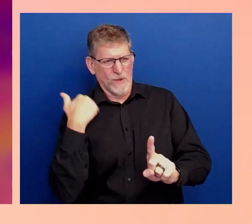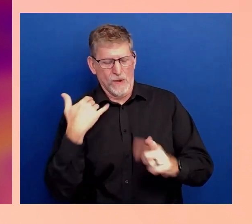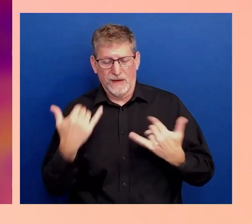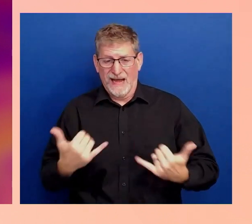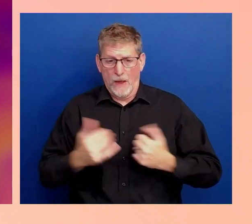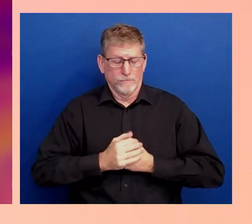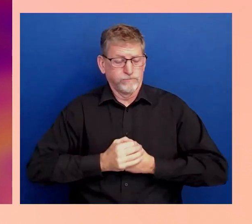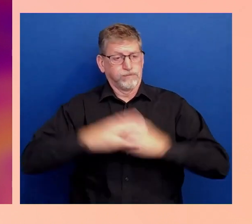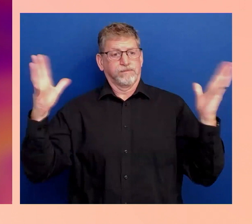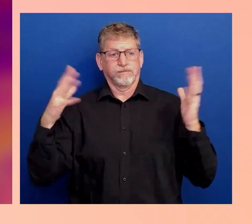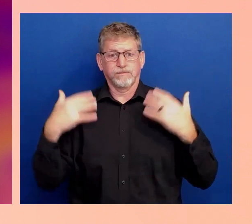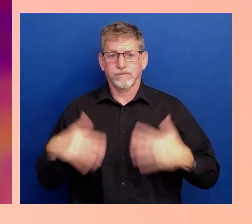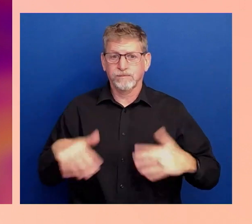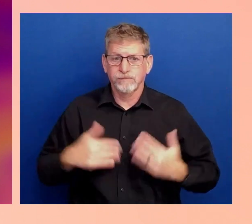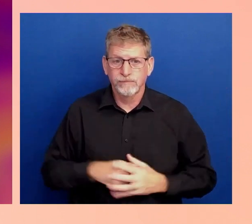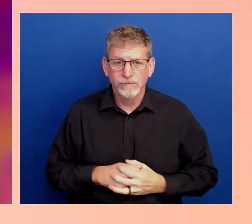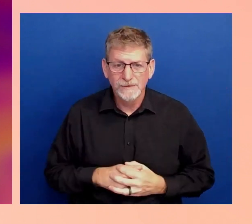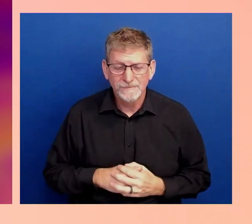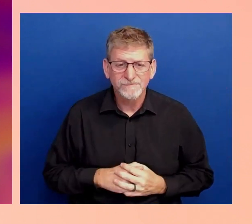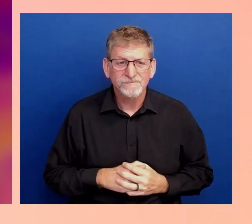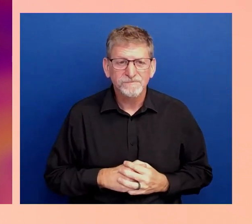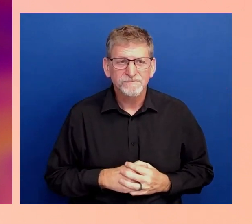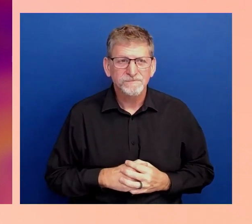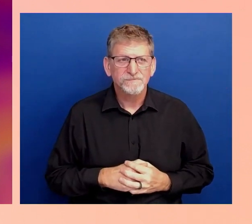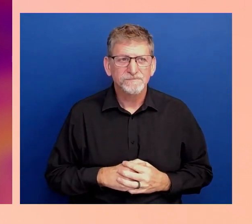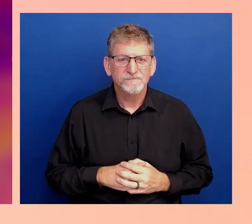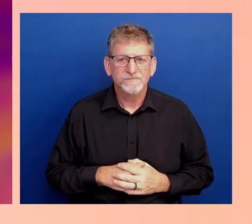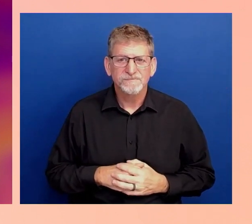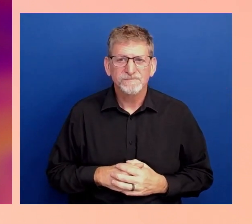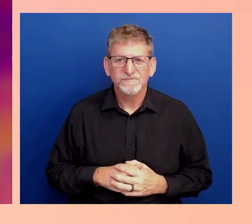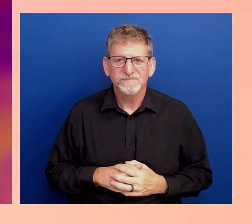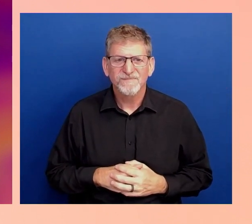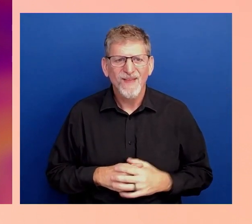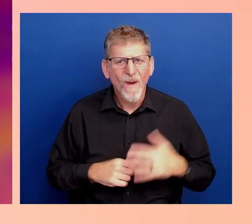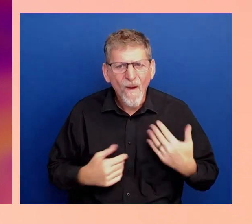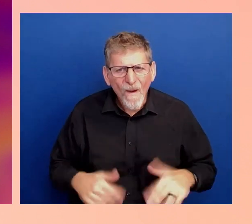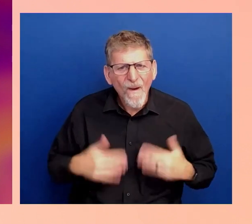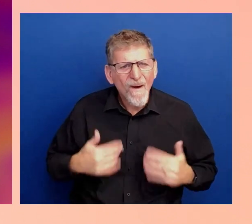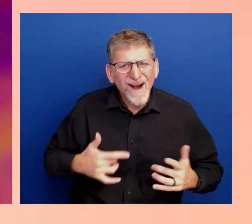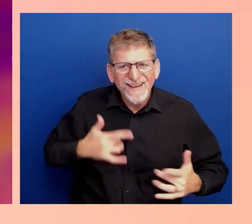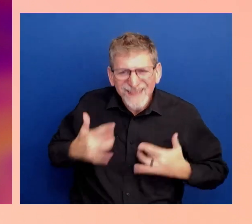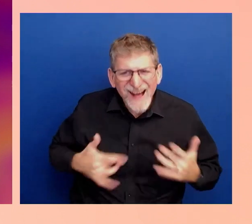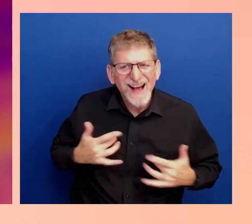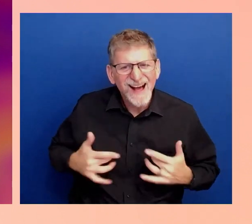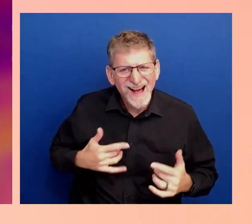I'm excited to see this reflected in a lot of the products that come out at Microsoft and around the world.